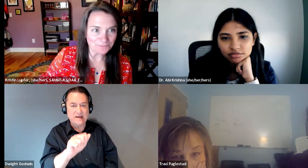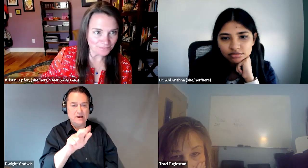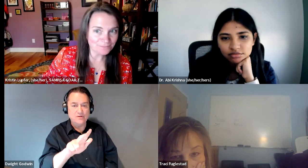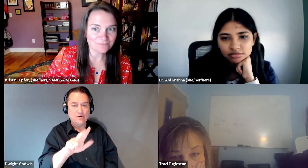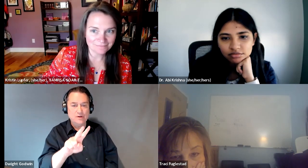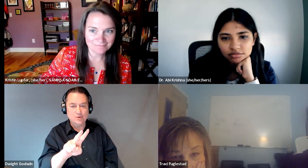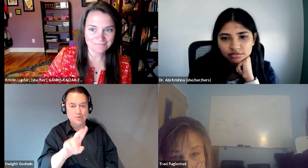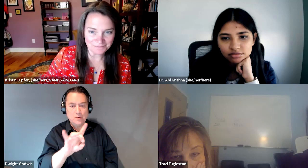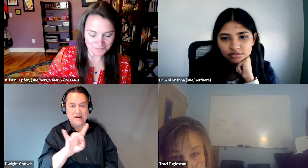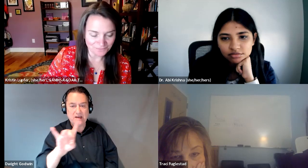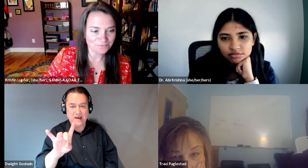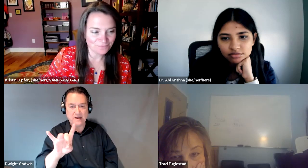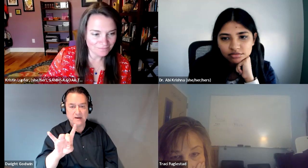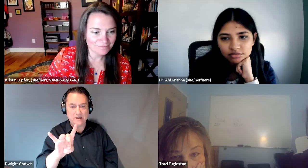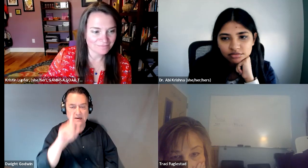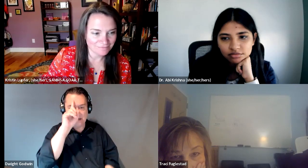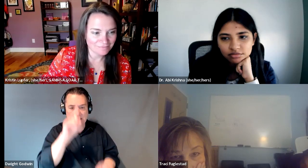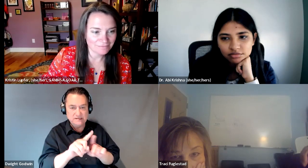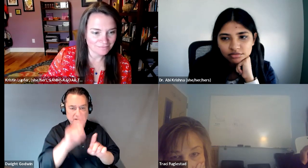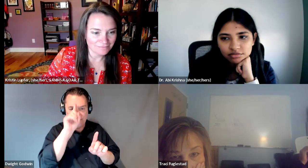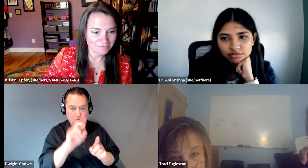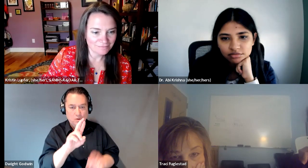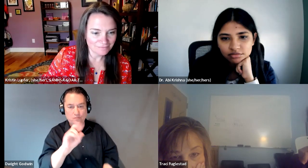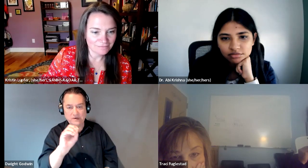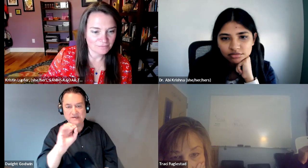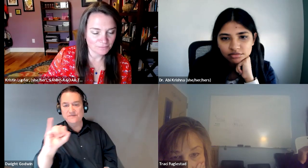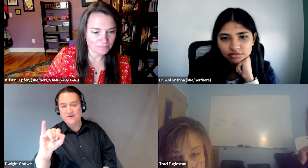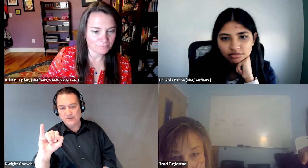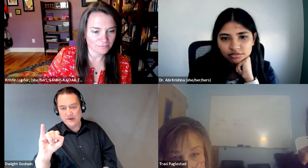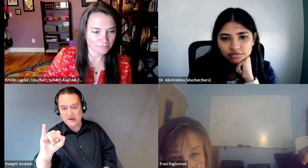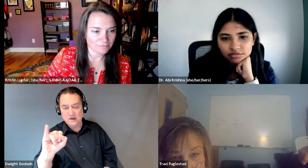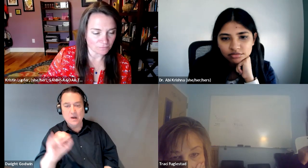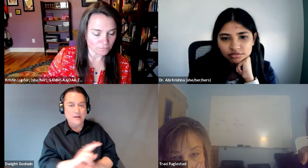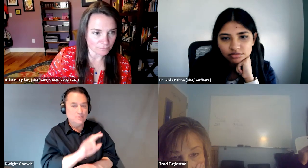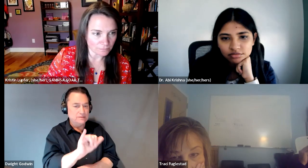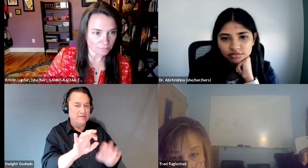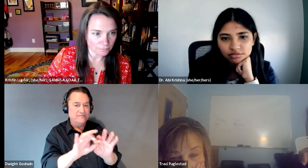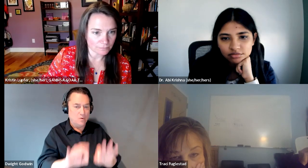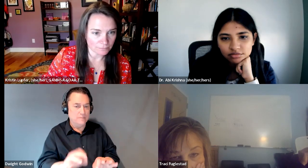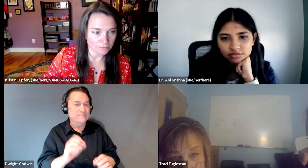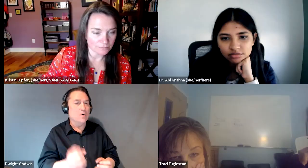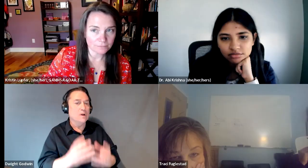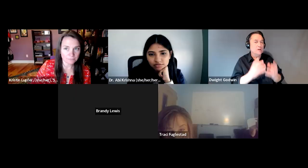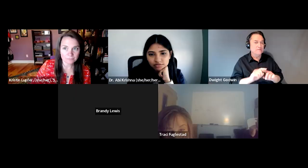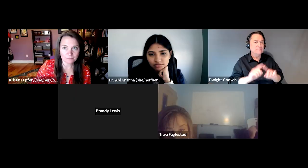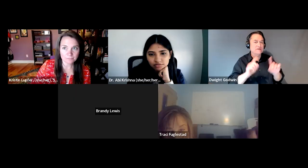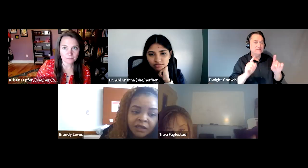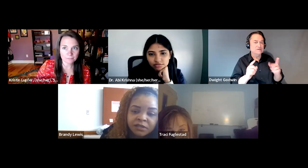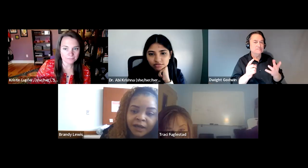It is a consent for release of information. I use this form for a lot of different things.